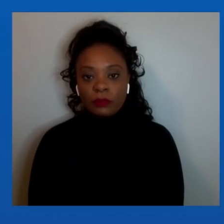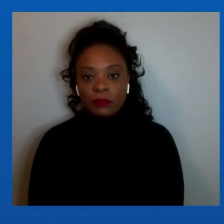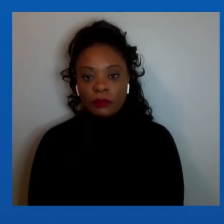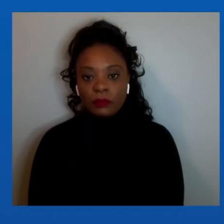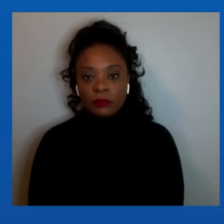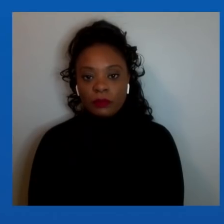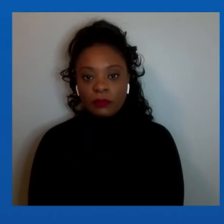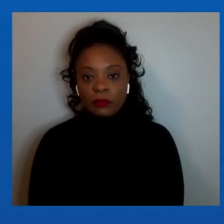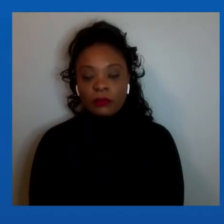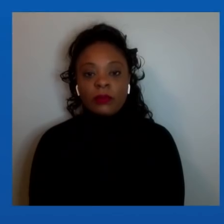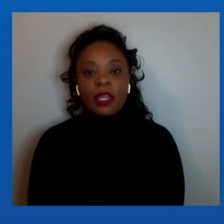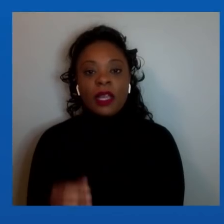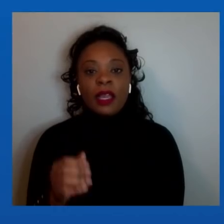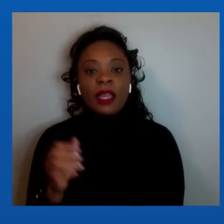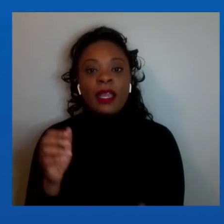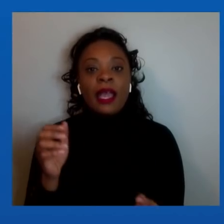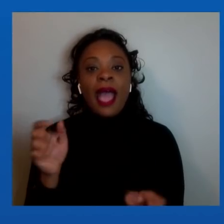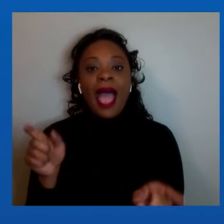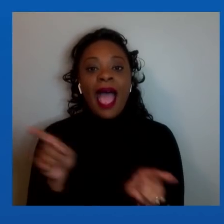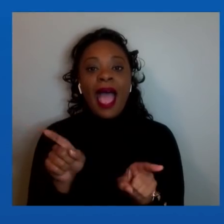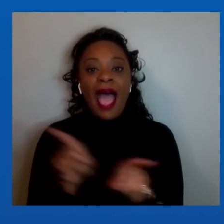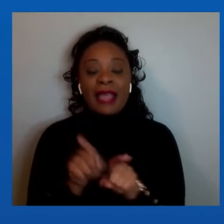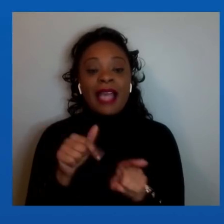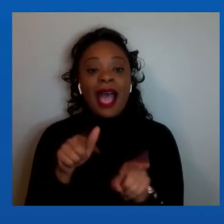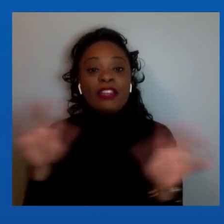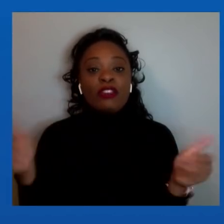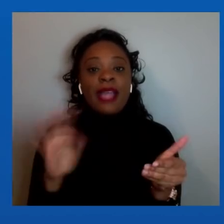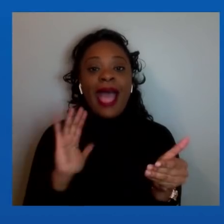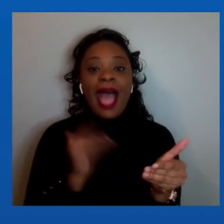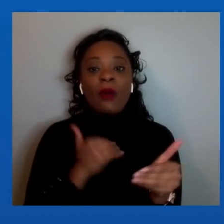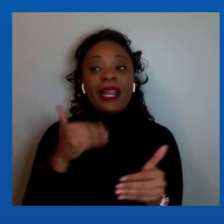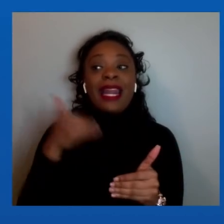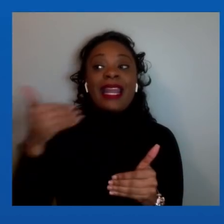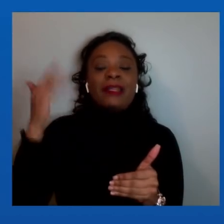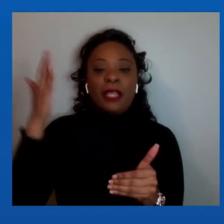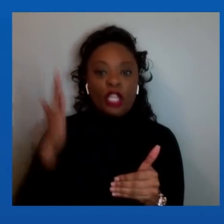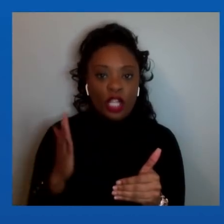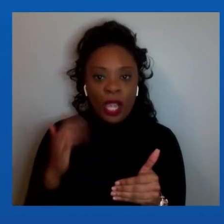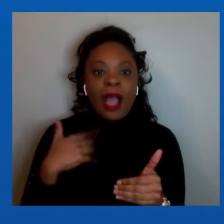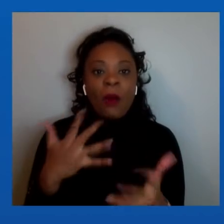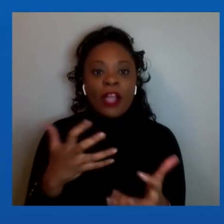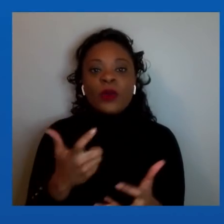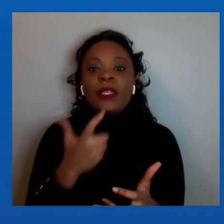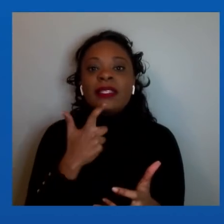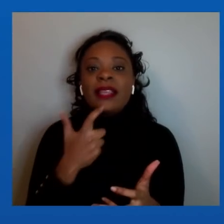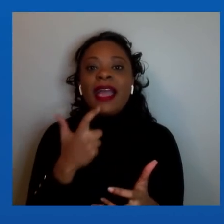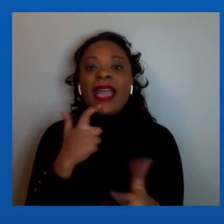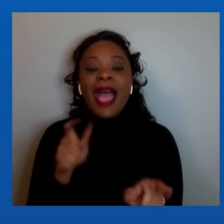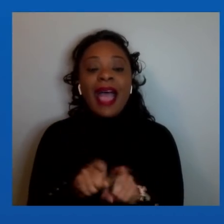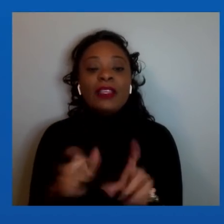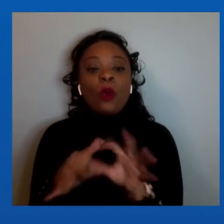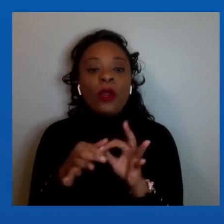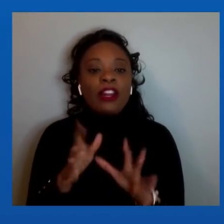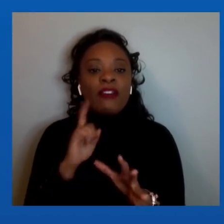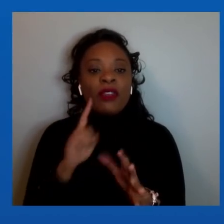Gene Sperling: As I introduce our next speaker, I want to say, as coordinator of the American Rescue Plan,